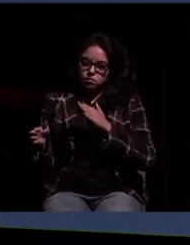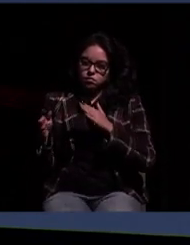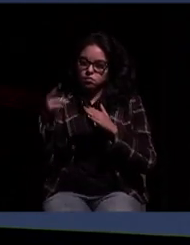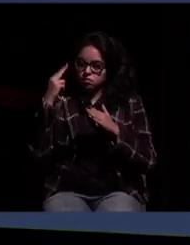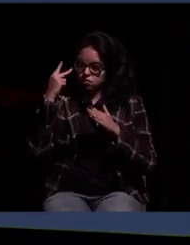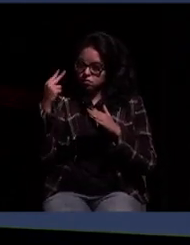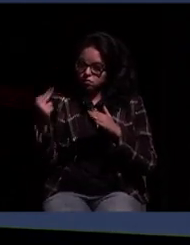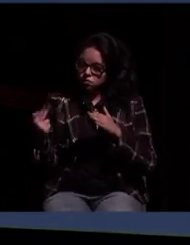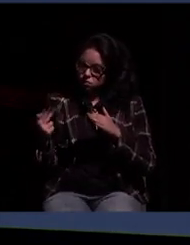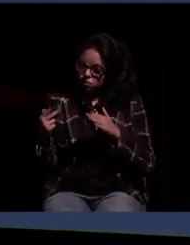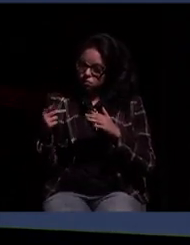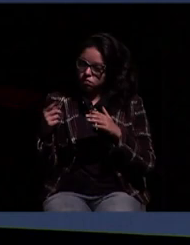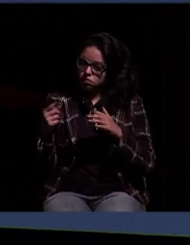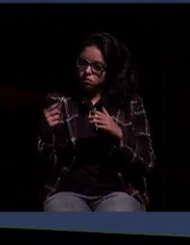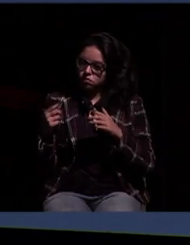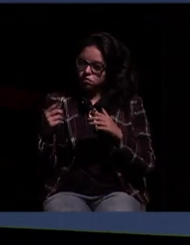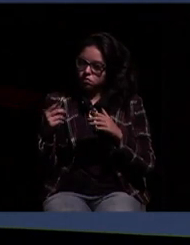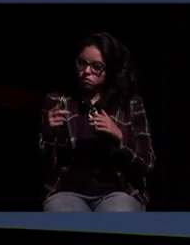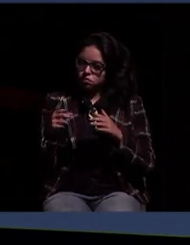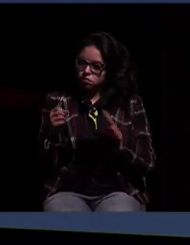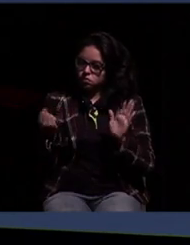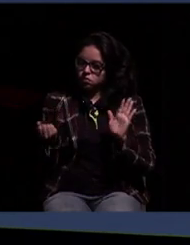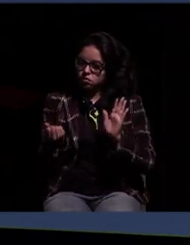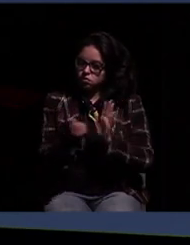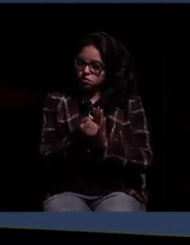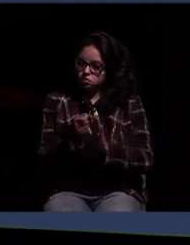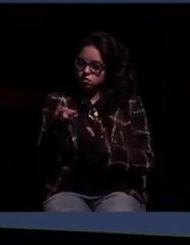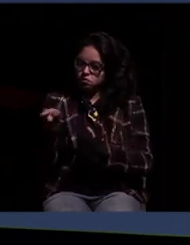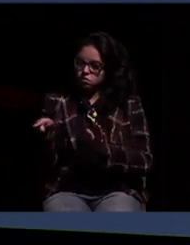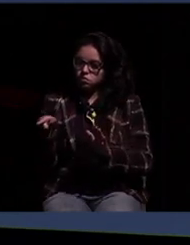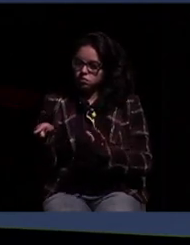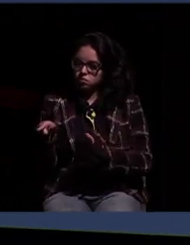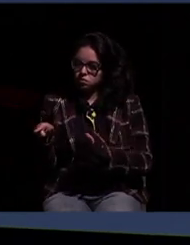when they say: “Here comes the anthropologist